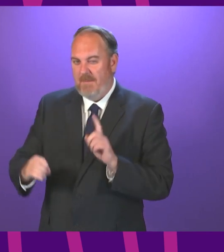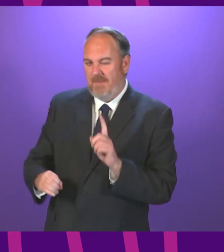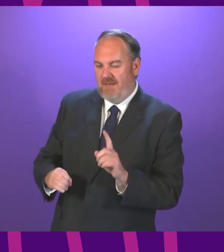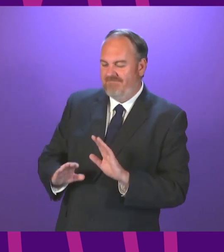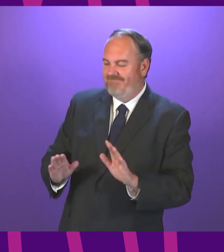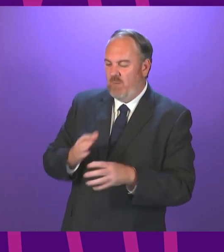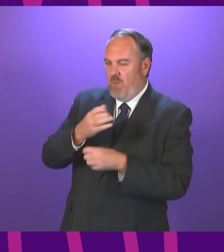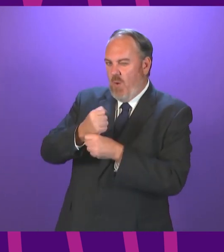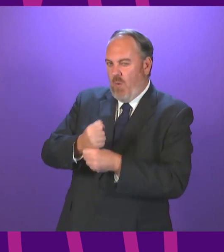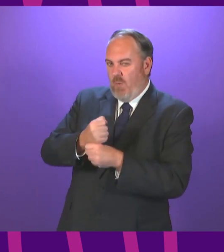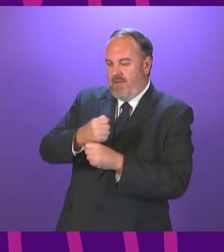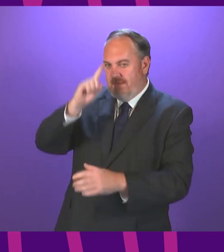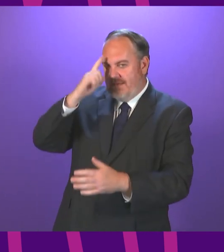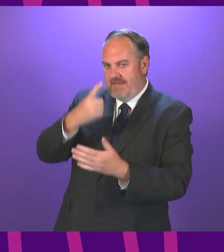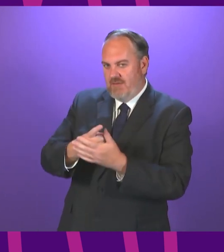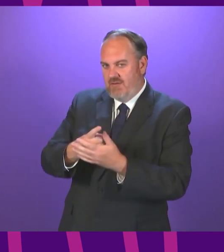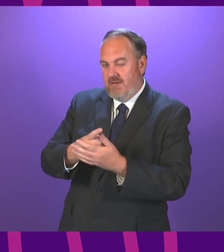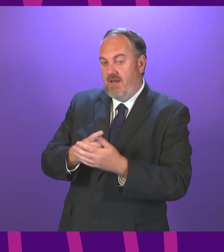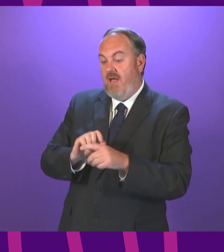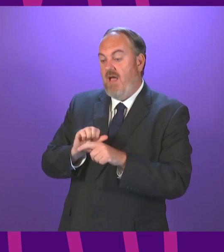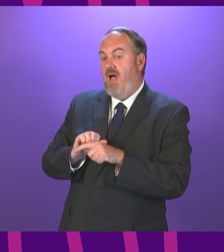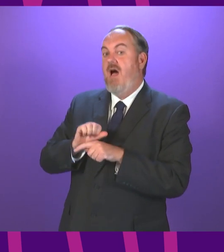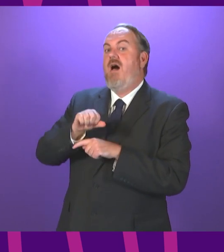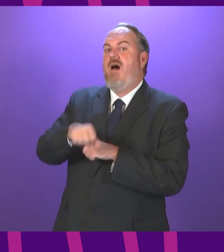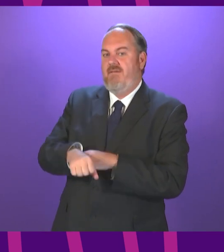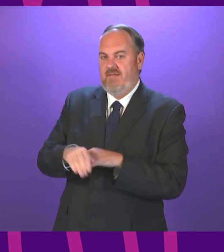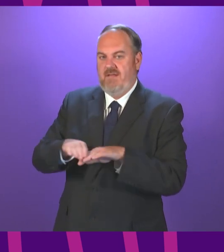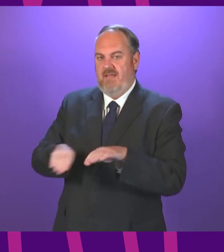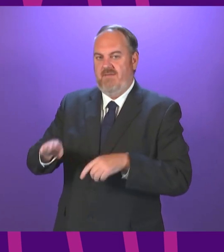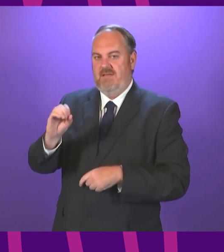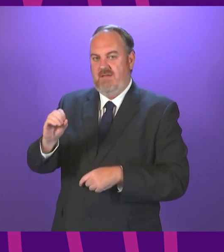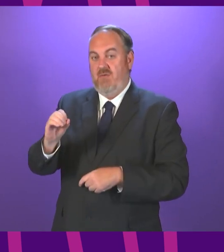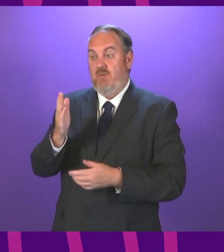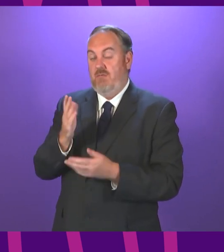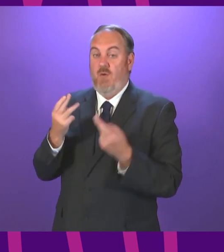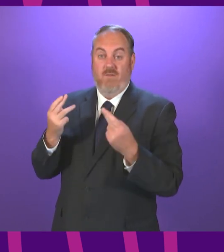until we move beyond level 0, which we still hope will be on 9 August. Until then,